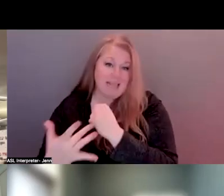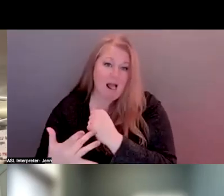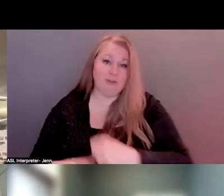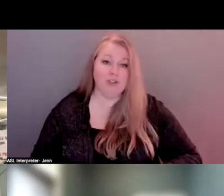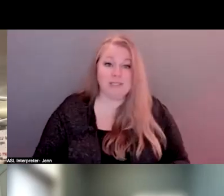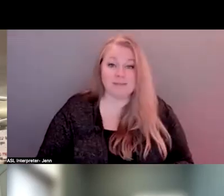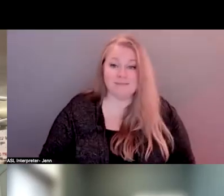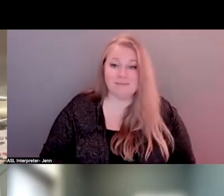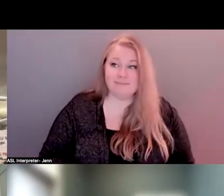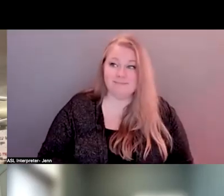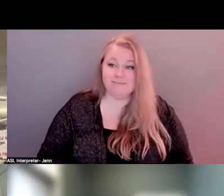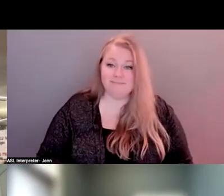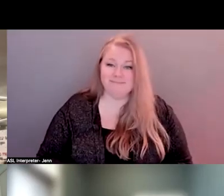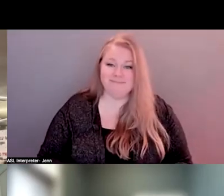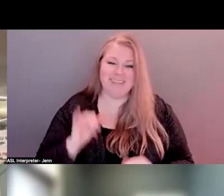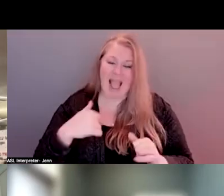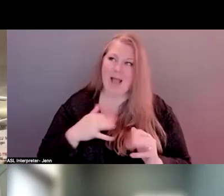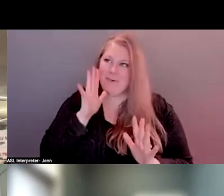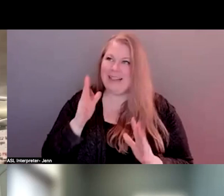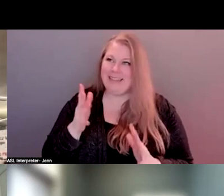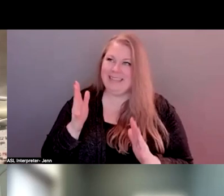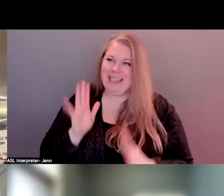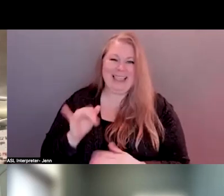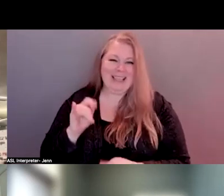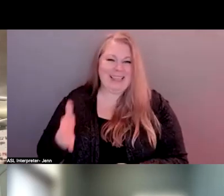Yeah so, I'll leave it there. Thank you so much Yuhang.